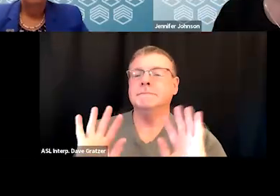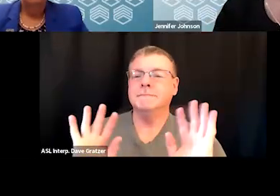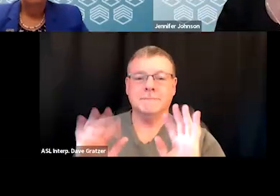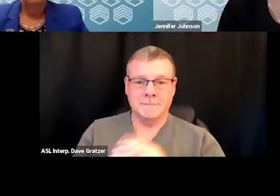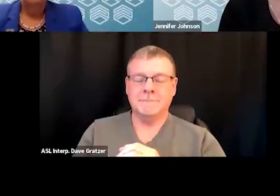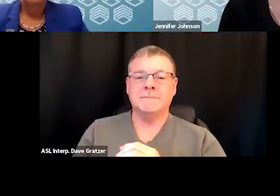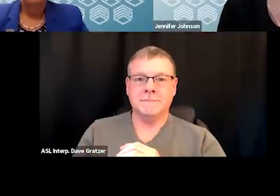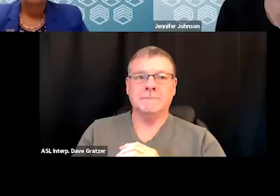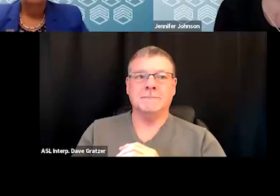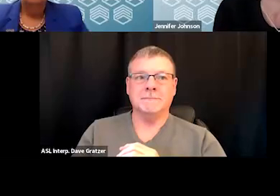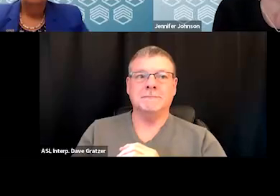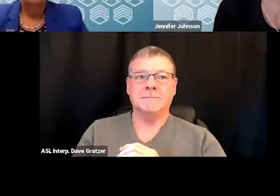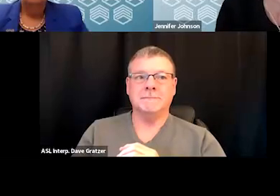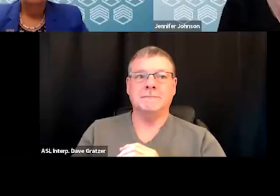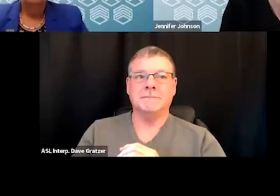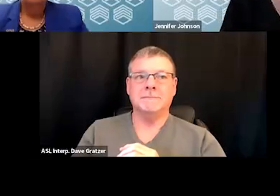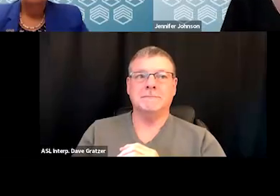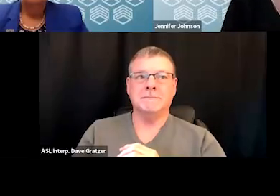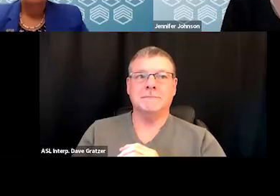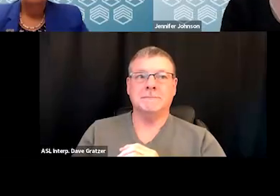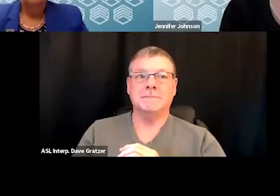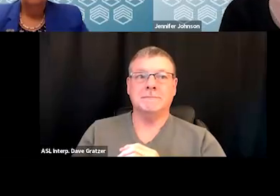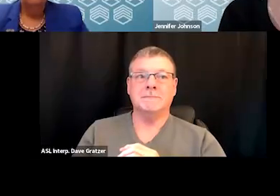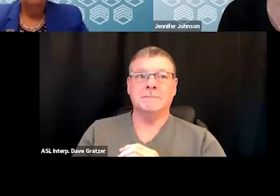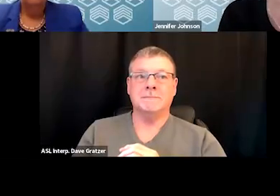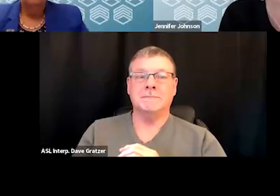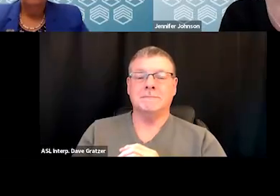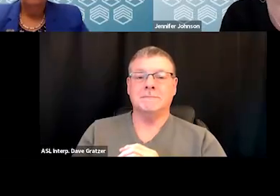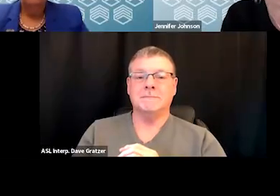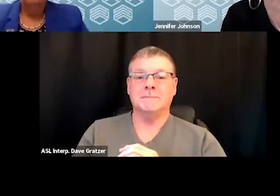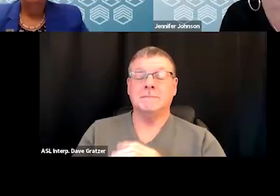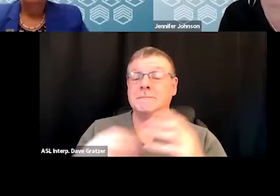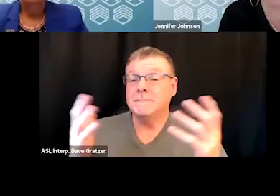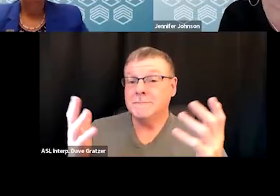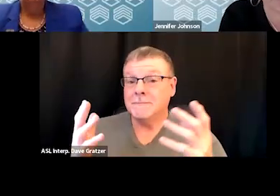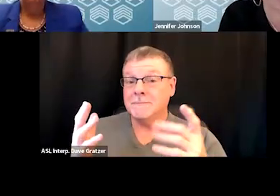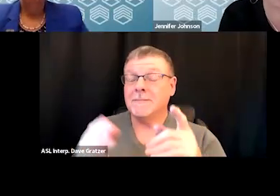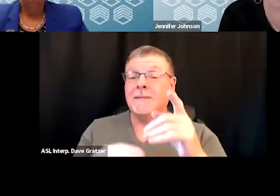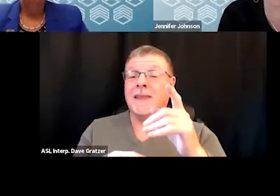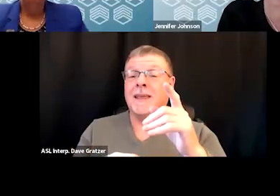Um, again, like the disruptive person might, might be a witness. It might not be the defendant.